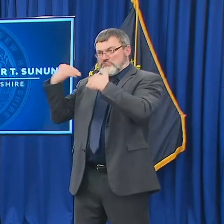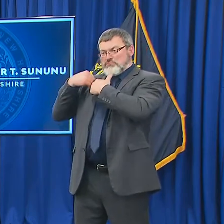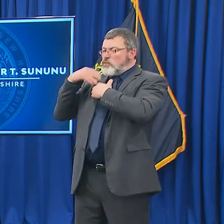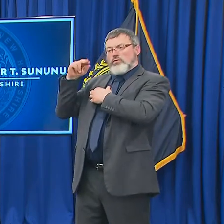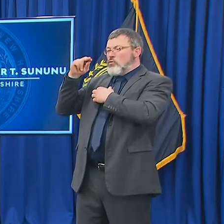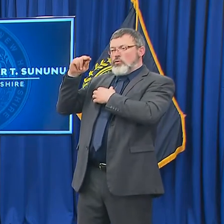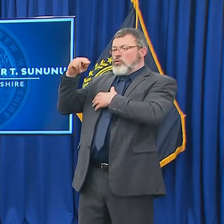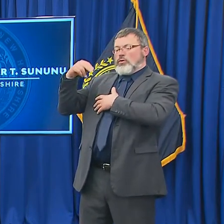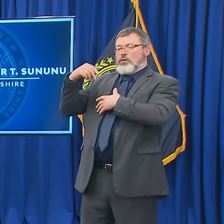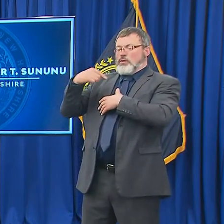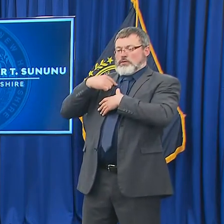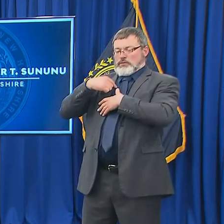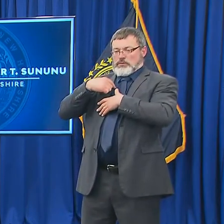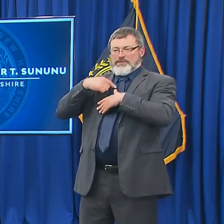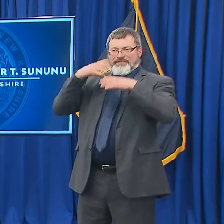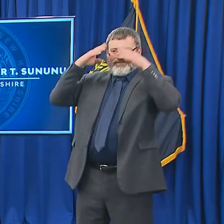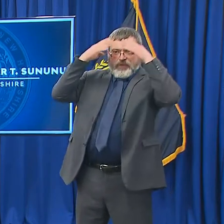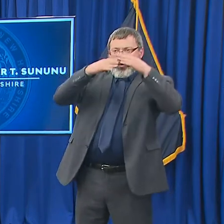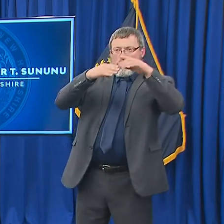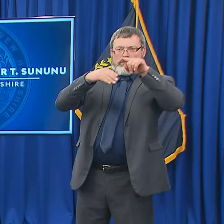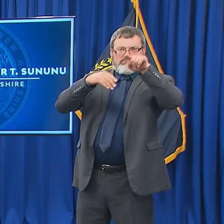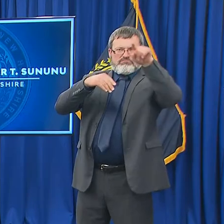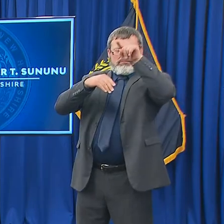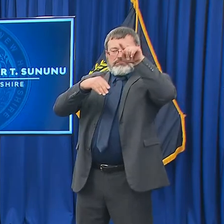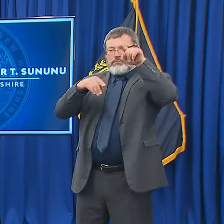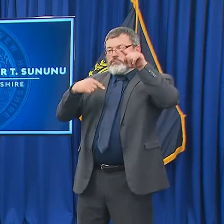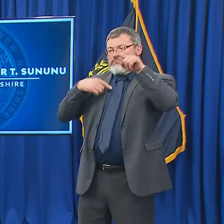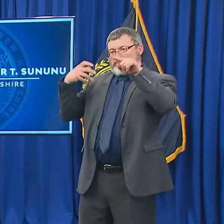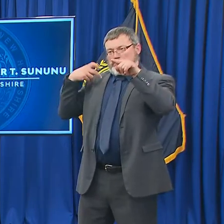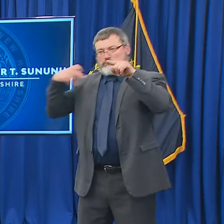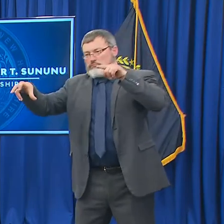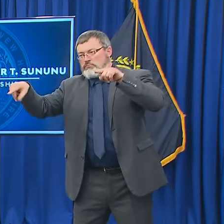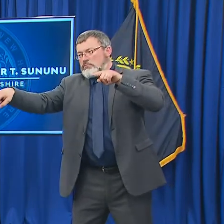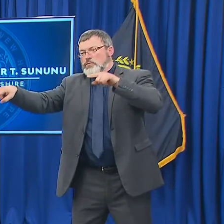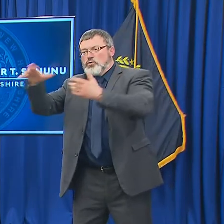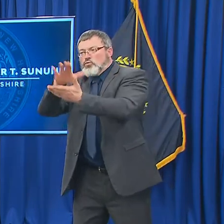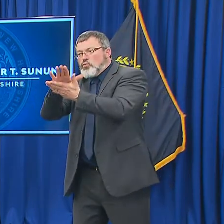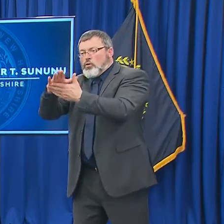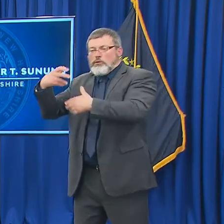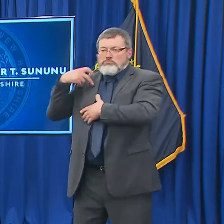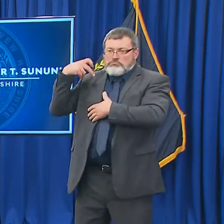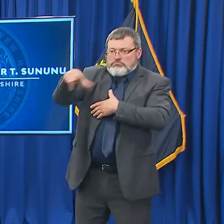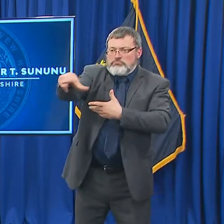tracing and I understand their privacy issues we've dealt with this in March and we never